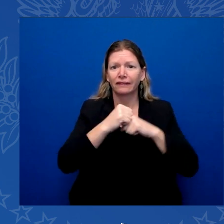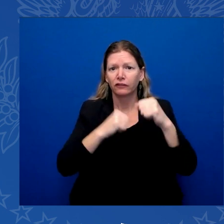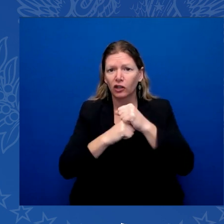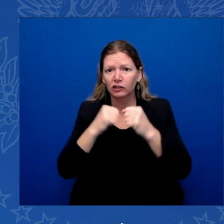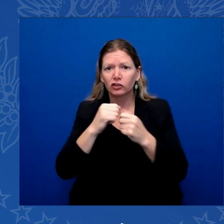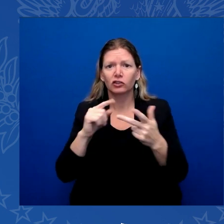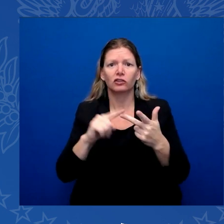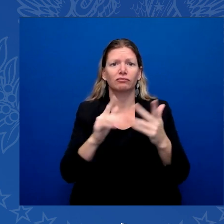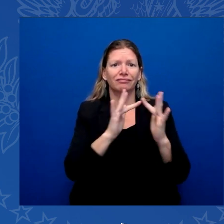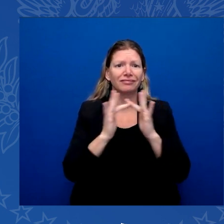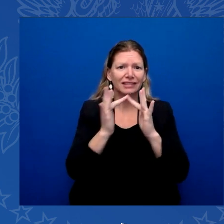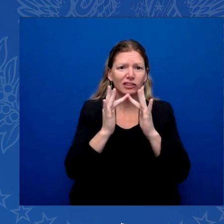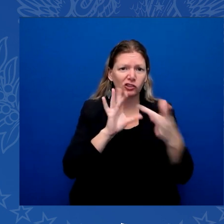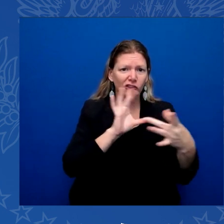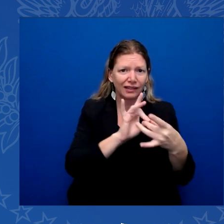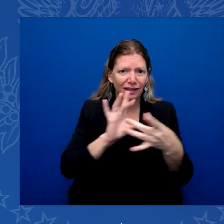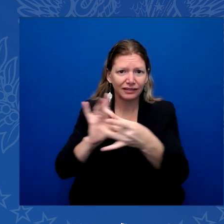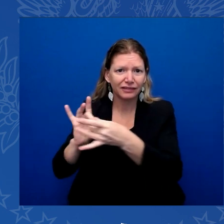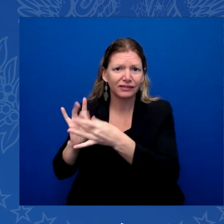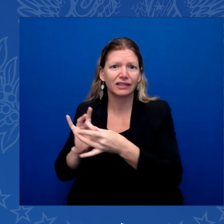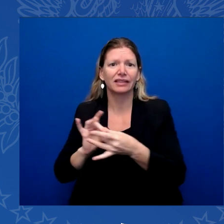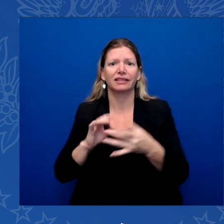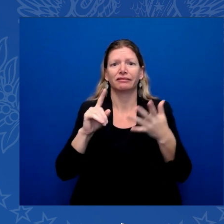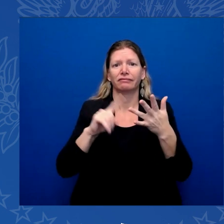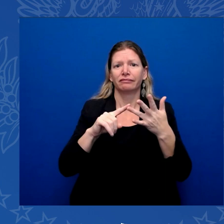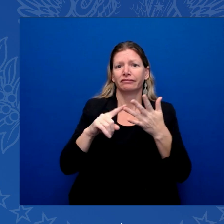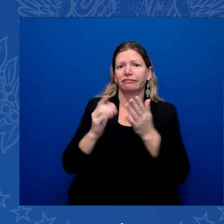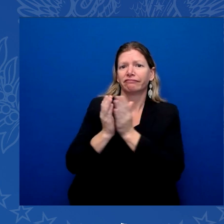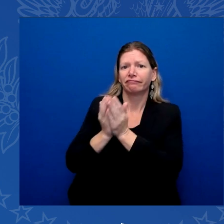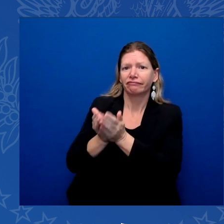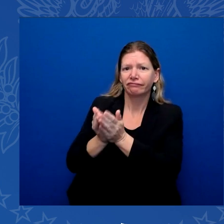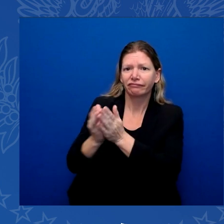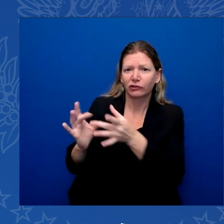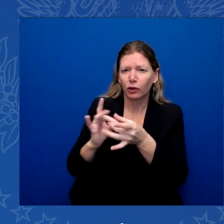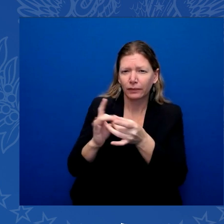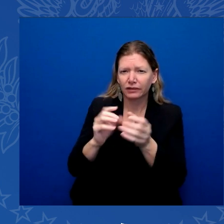supply chains, electricity, as well as human and knowledge connectivity.